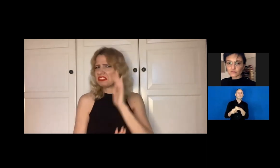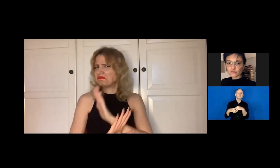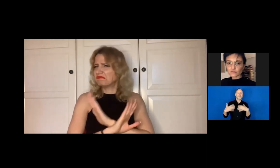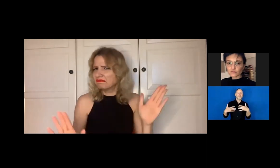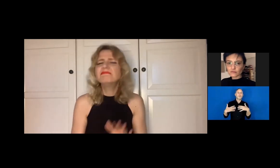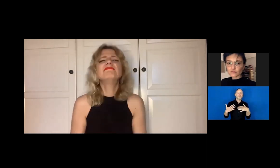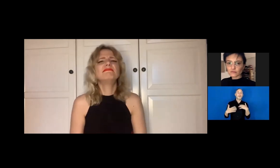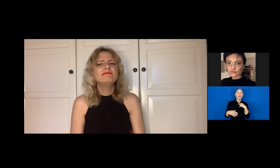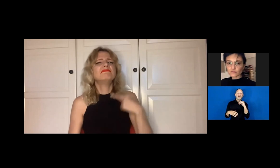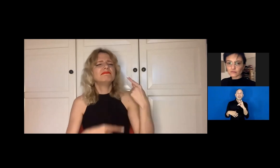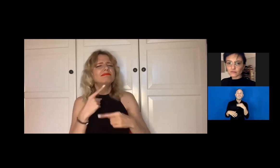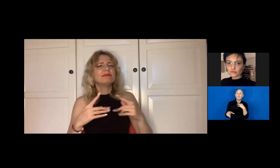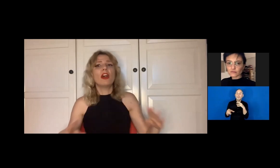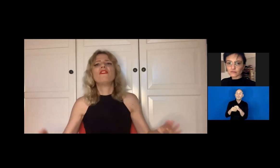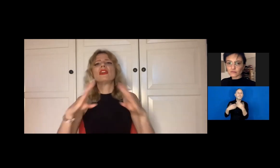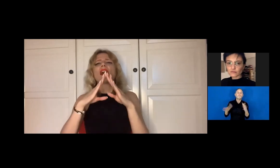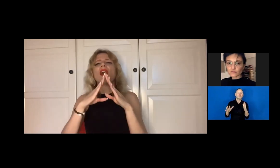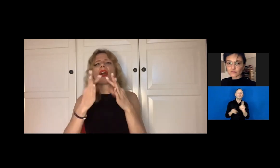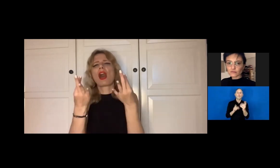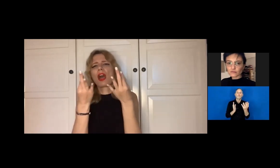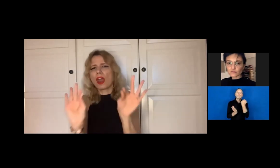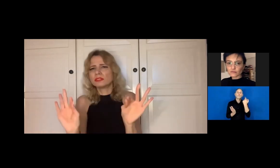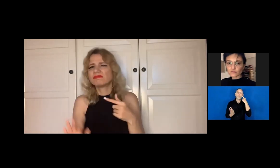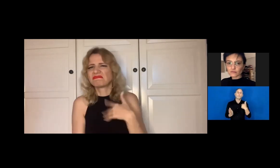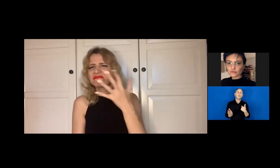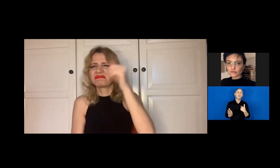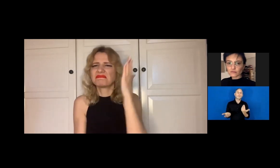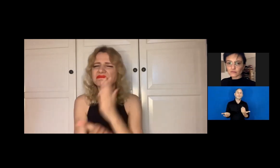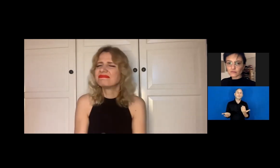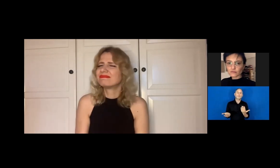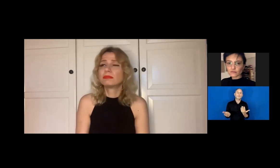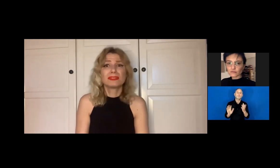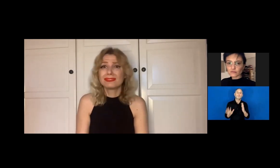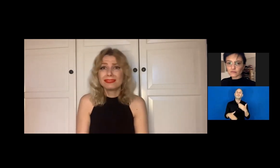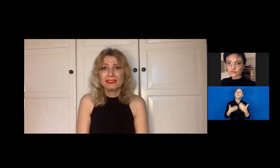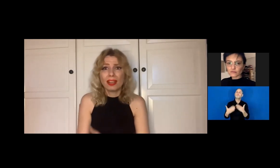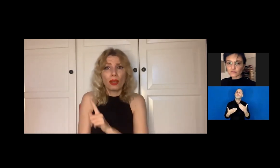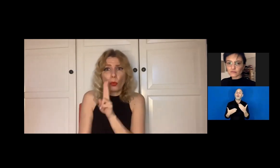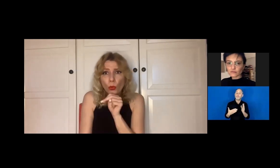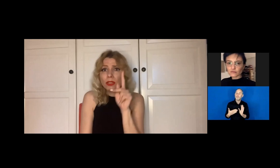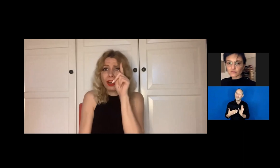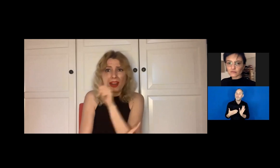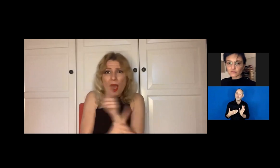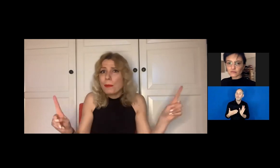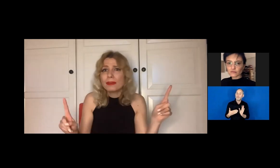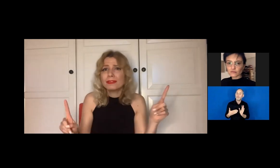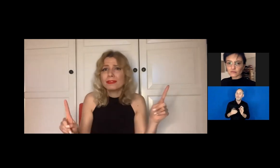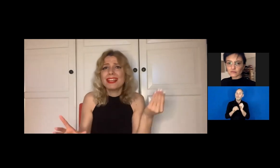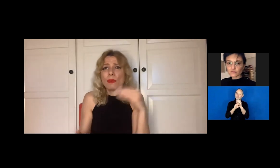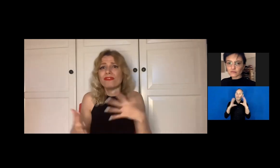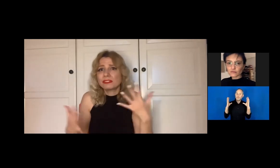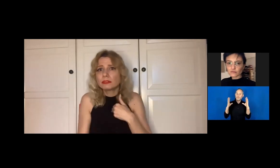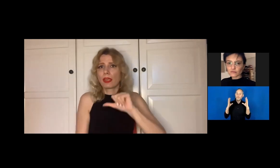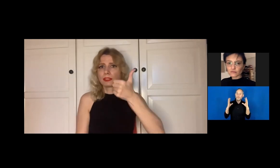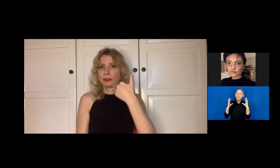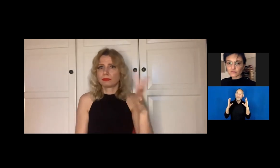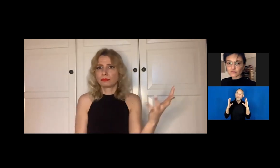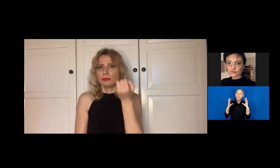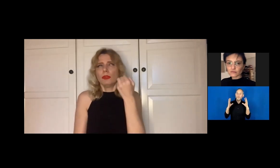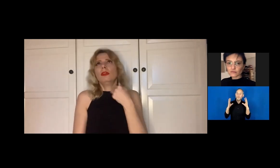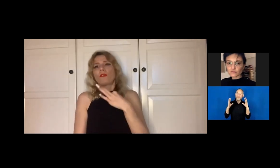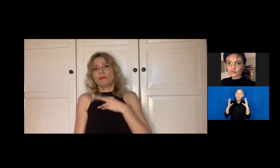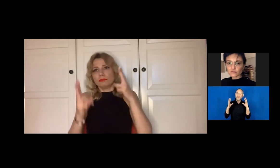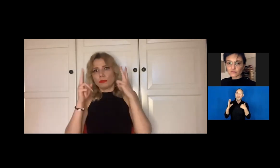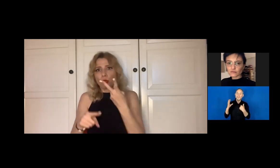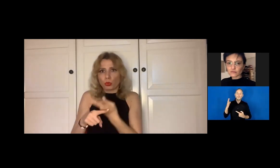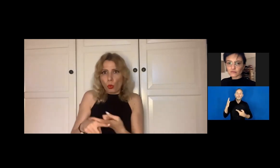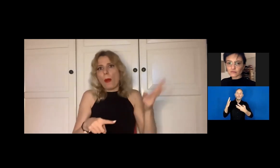And this was enough for me. But then when there was the finale, I couldn't believe it: I really won first place.